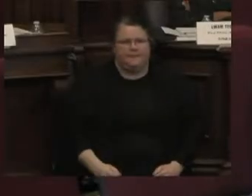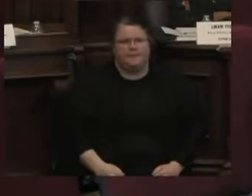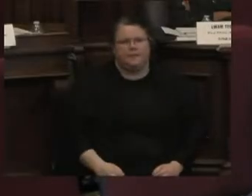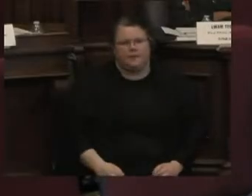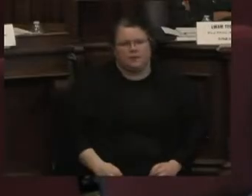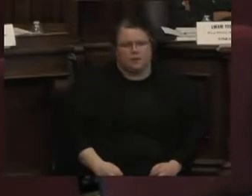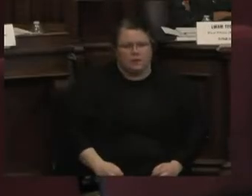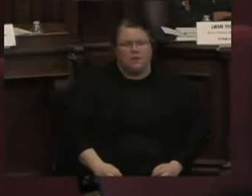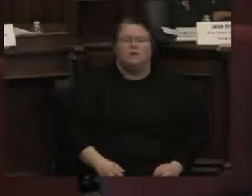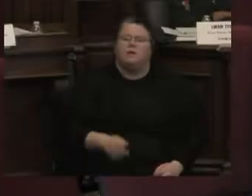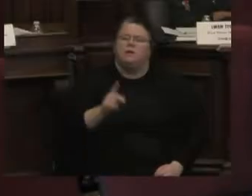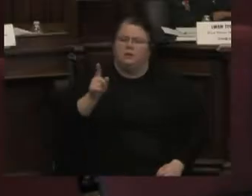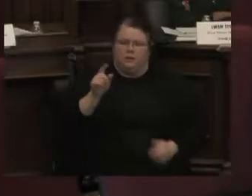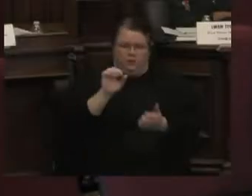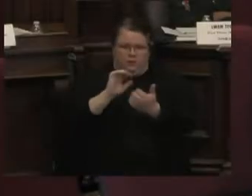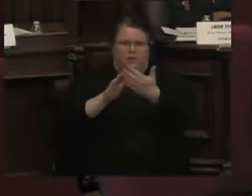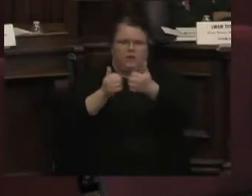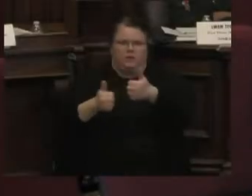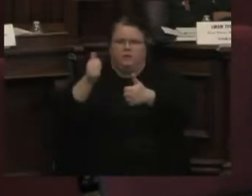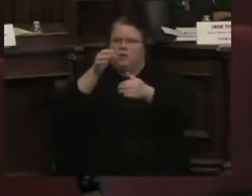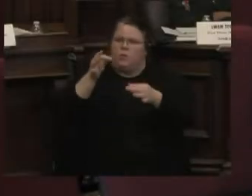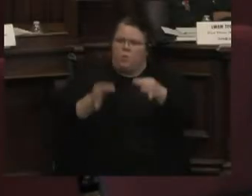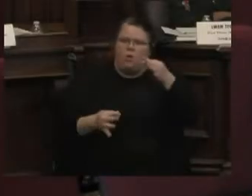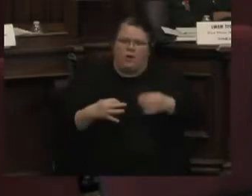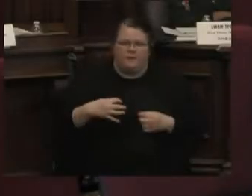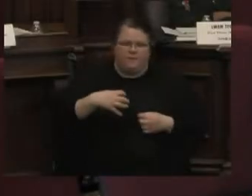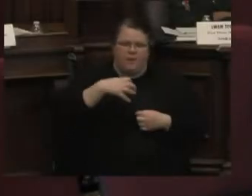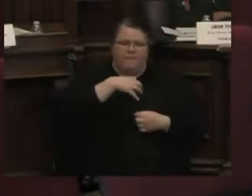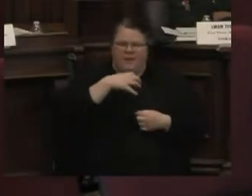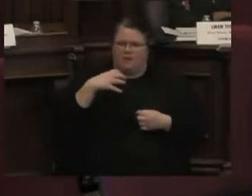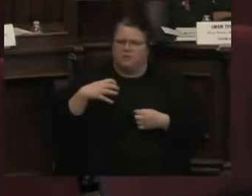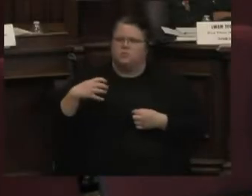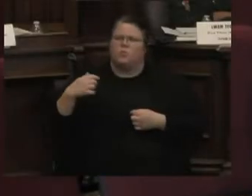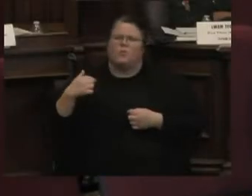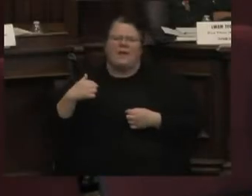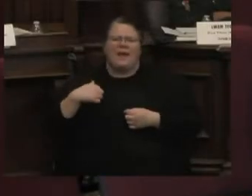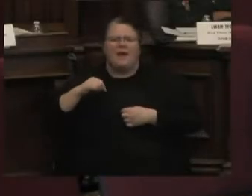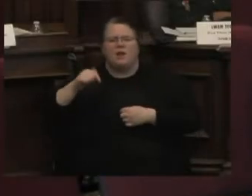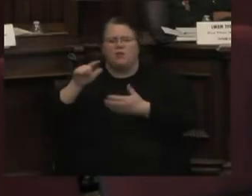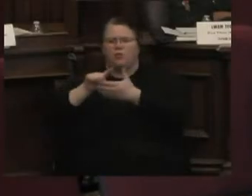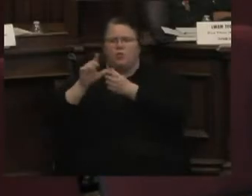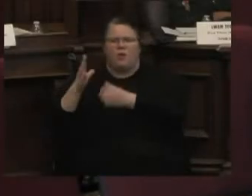case, the motion for leave to